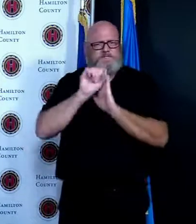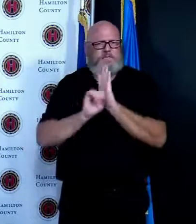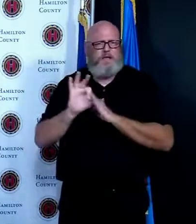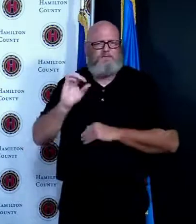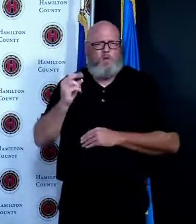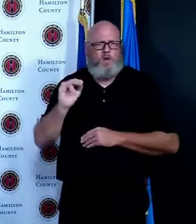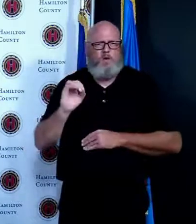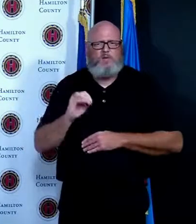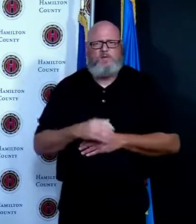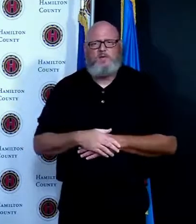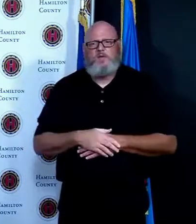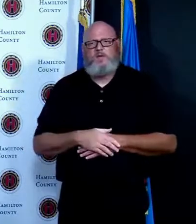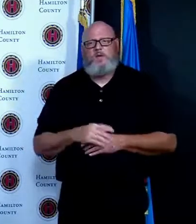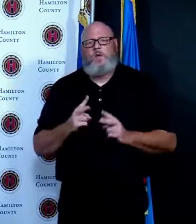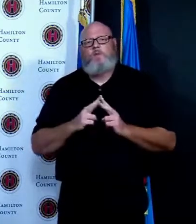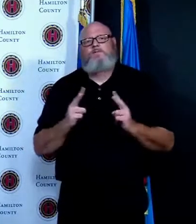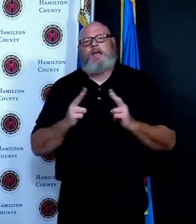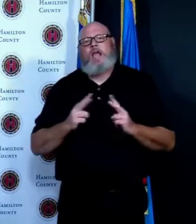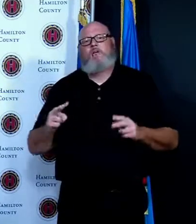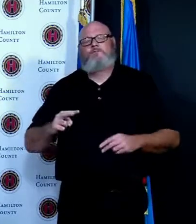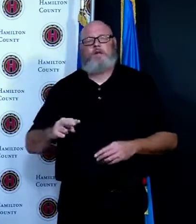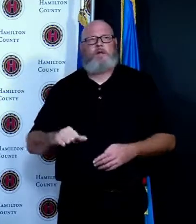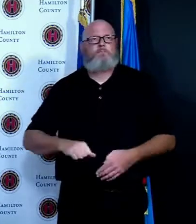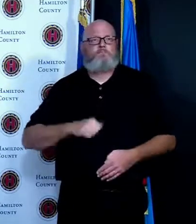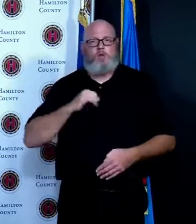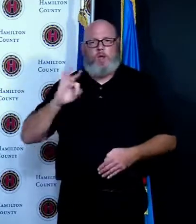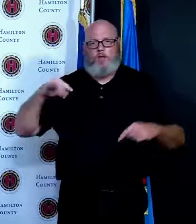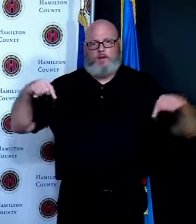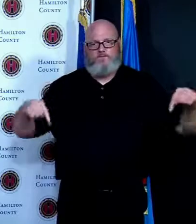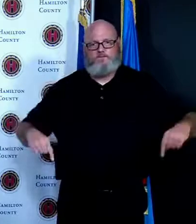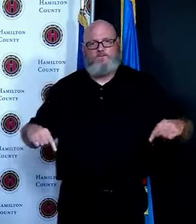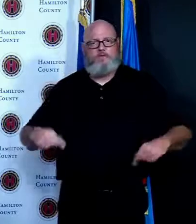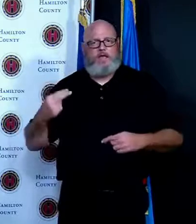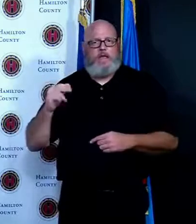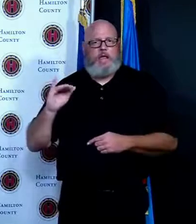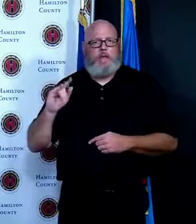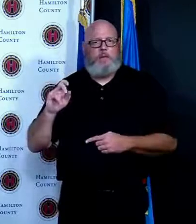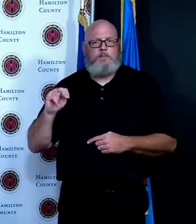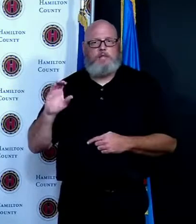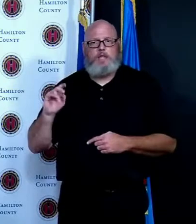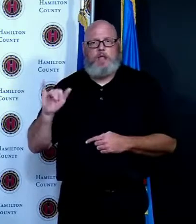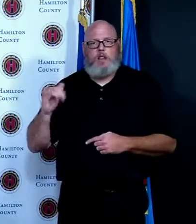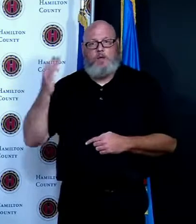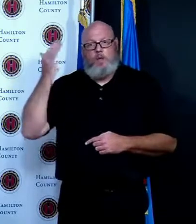Ohio we are not seeing anywhere close to the same compliance so I appreciate everyone working hard